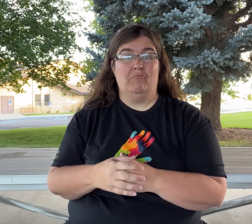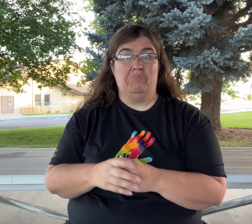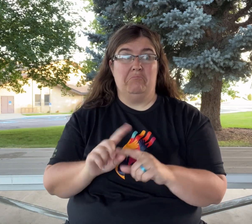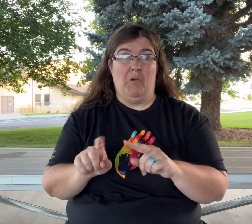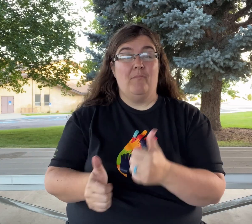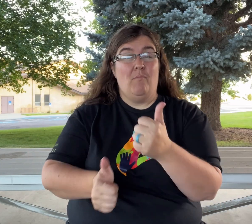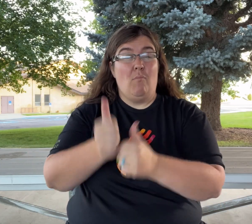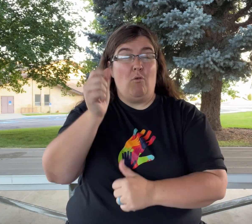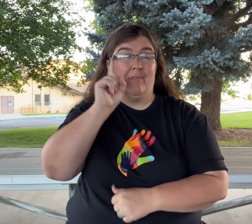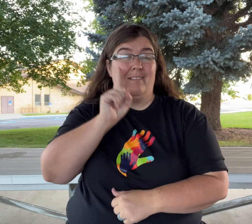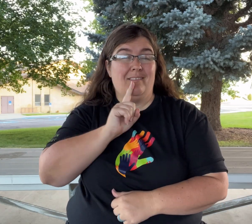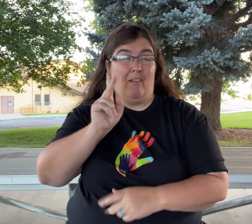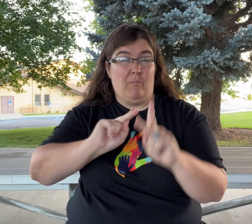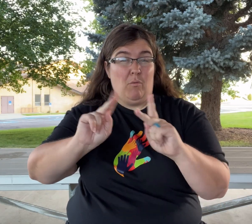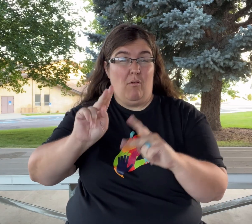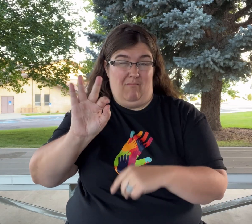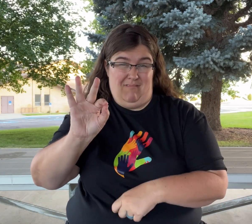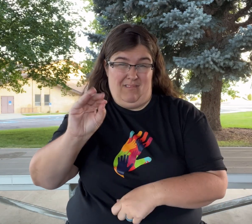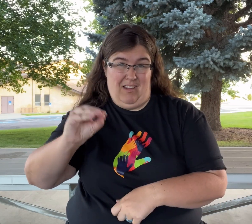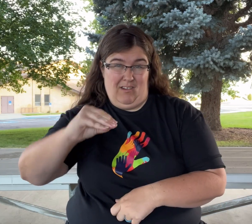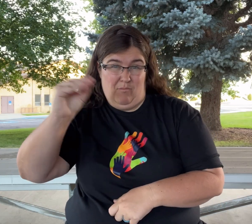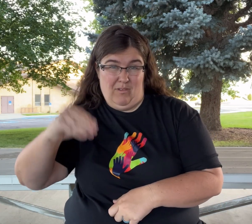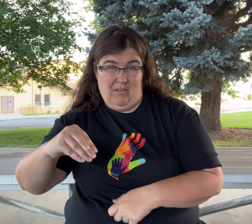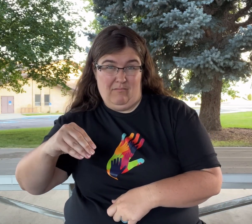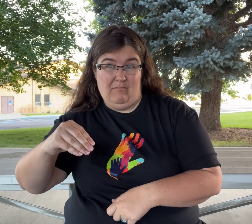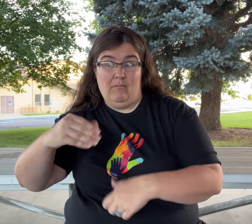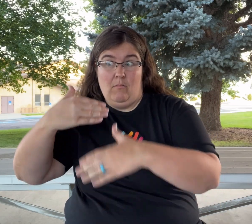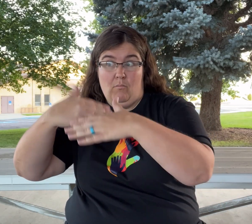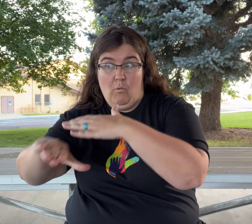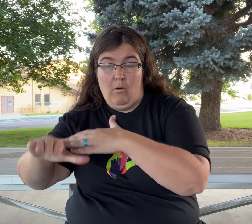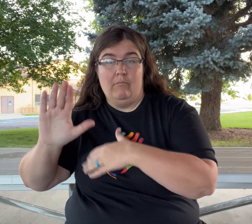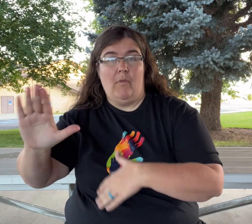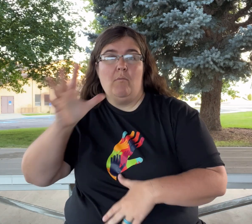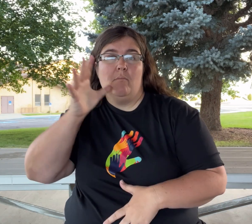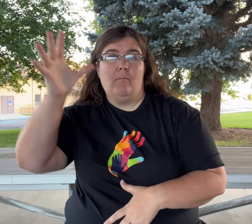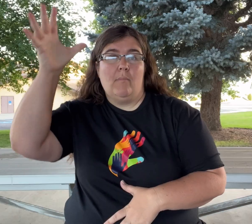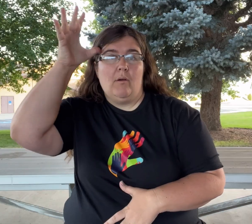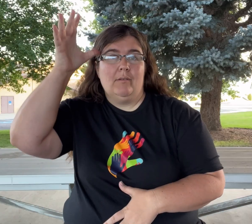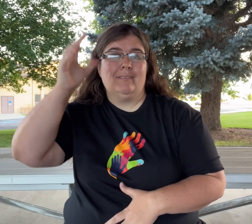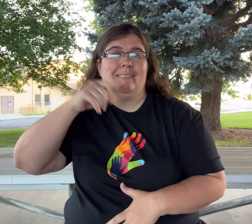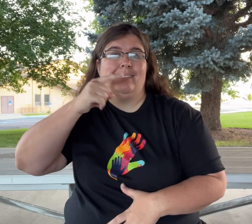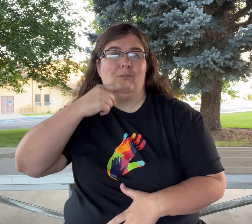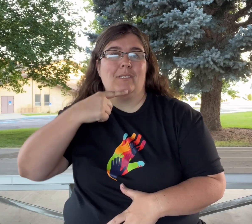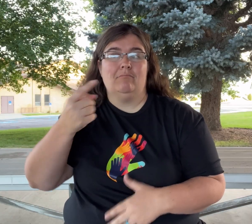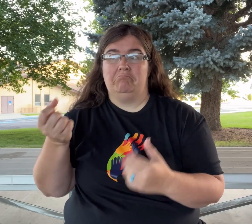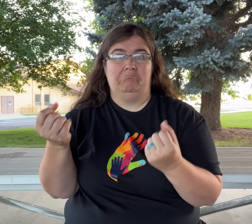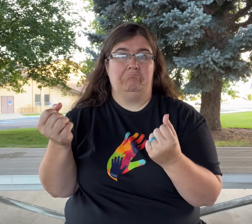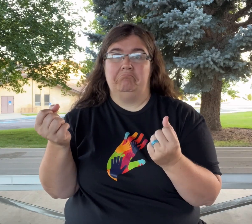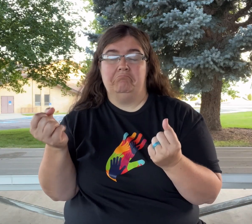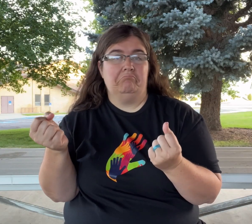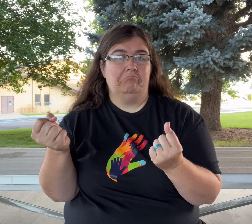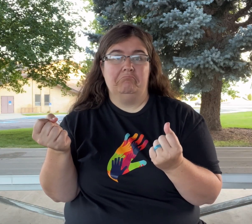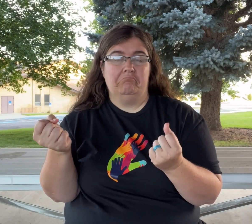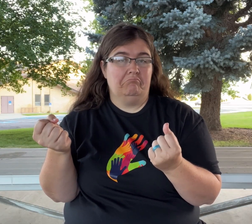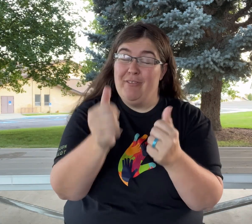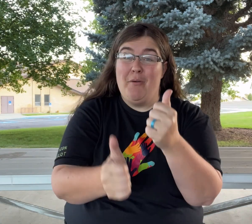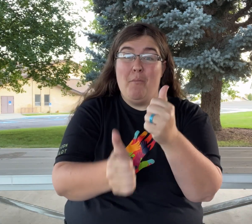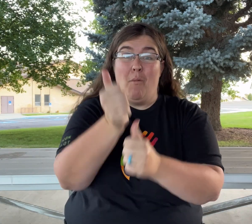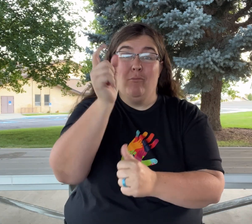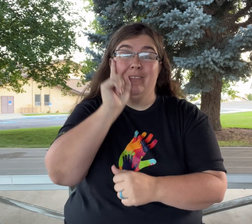reality is that most Deaf people, 90% are born to parents who are hearing and don't know sign. So,